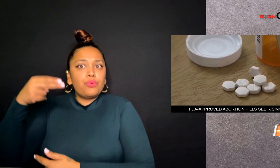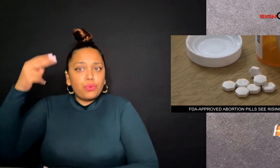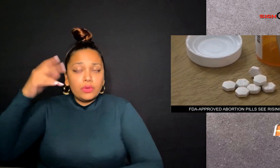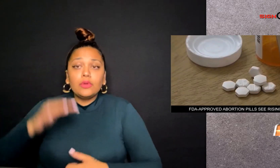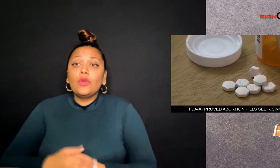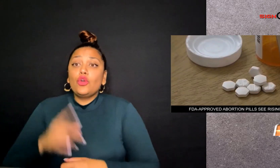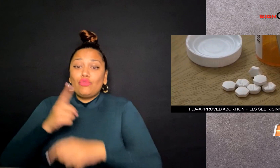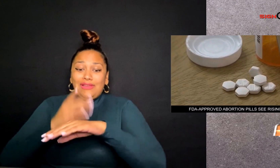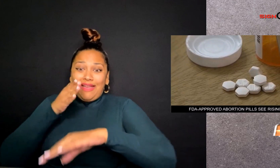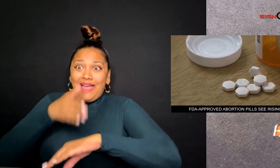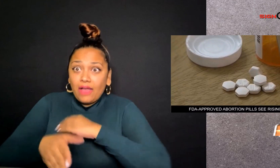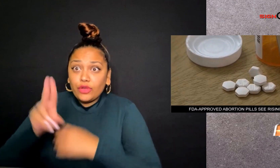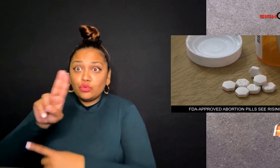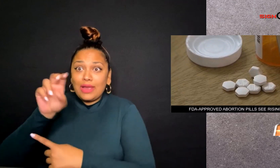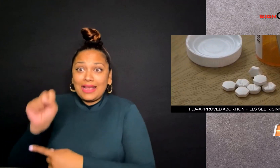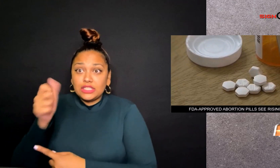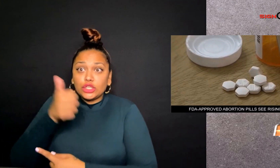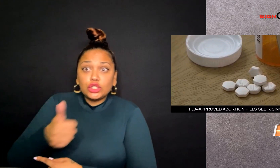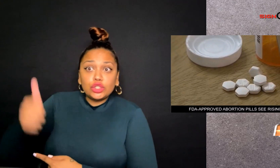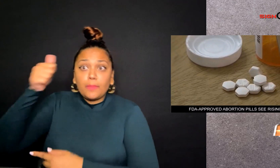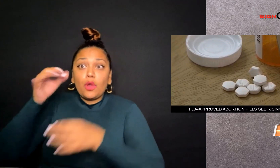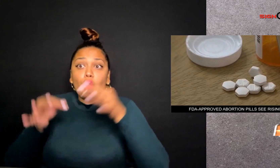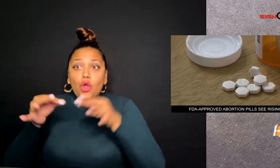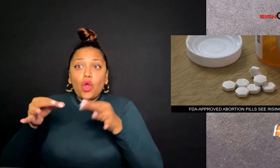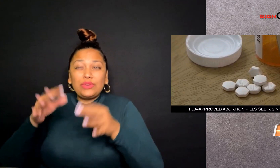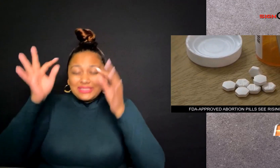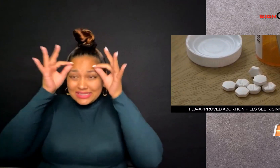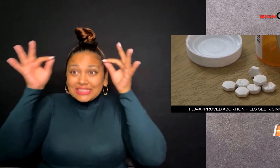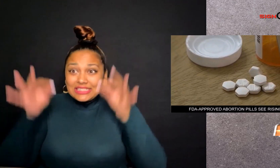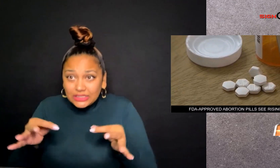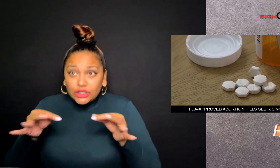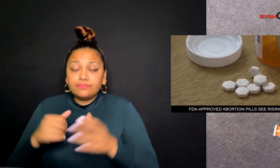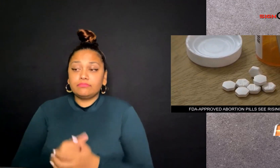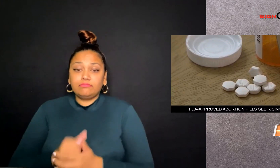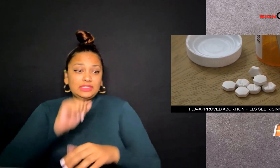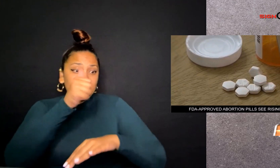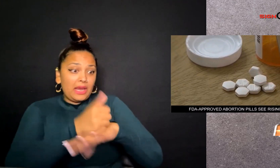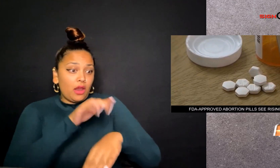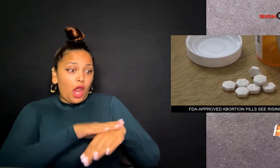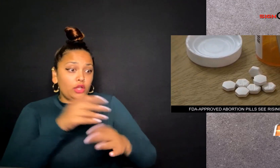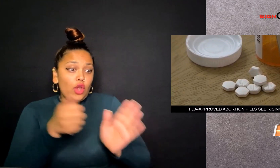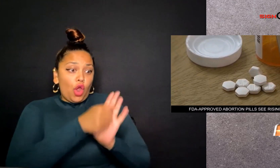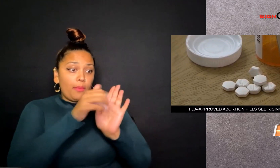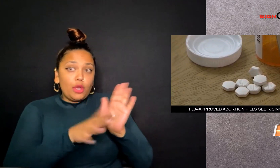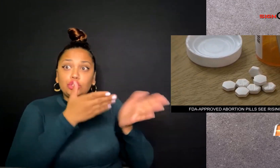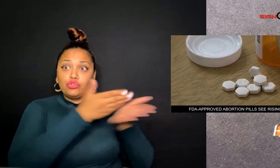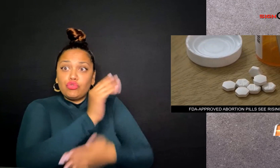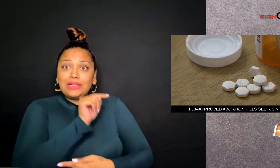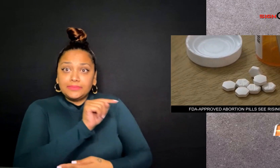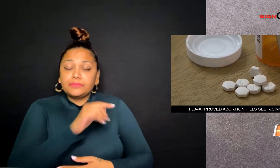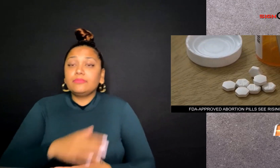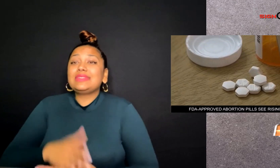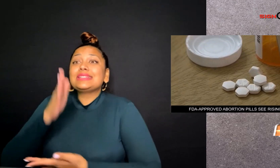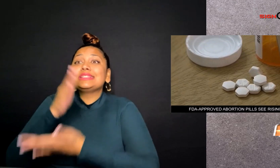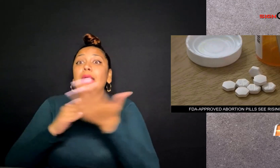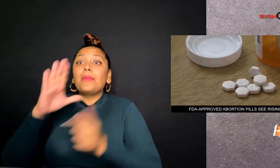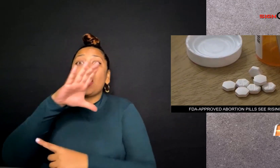demand for abortion pills is growing right after the US Supreme Court's decision on abortion